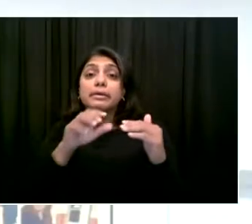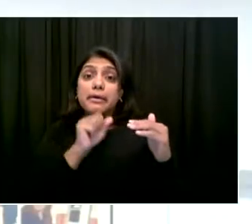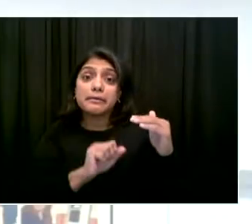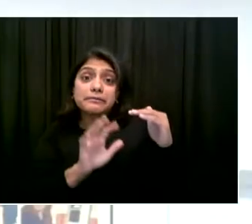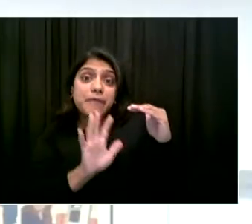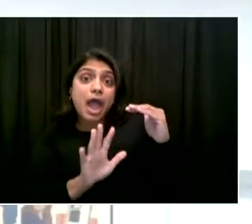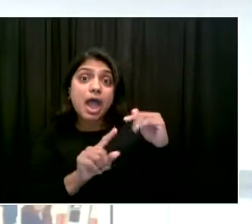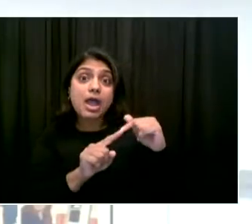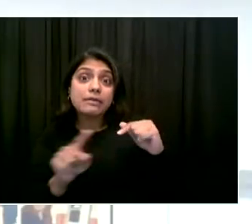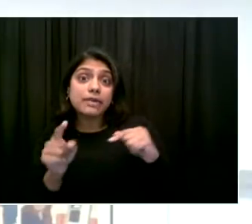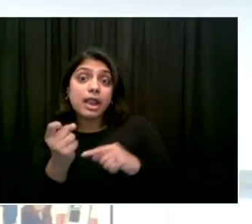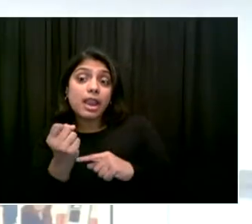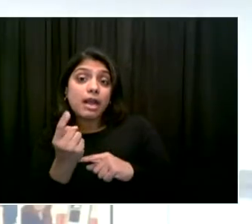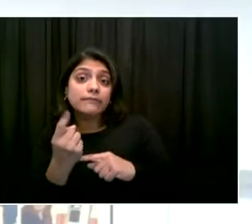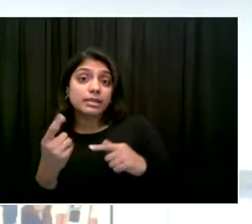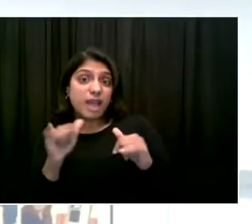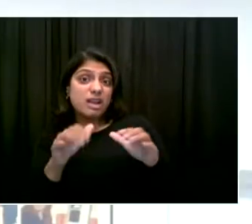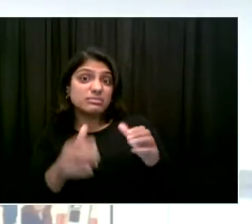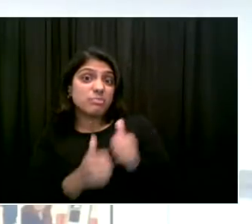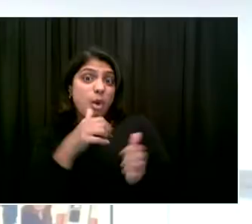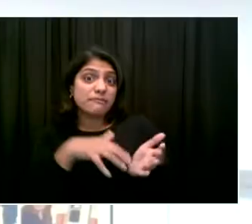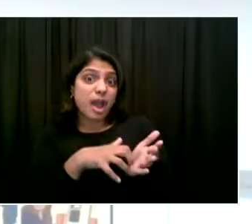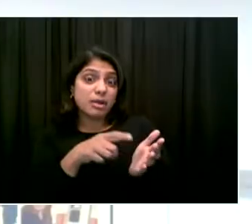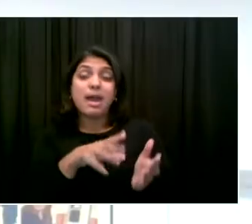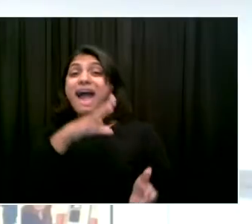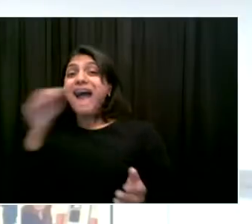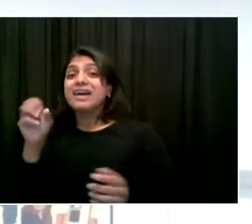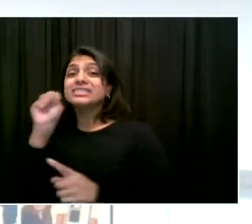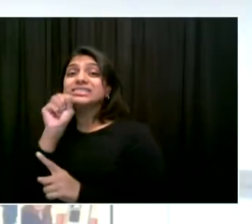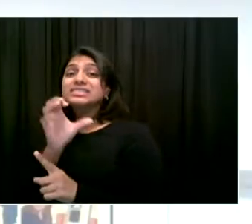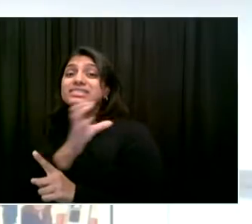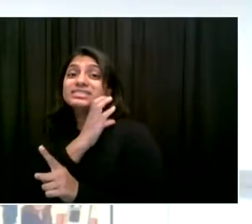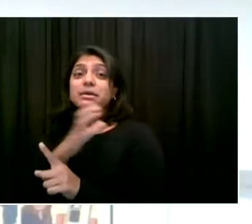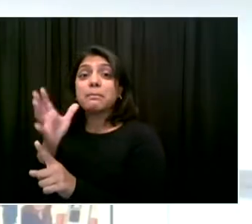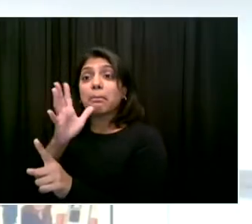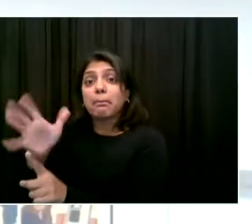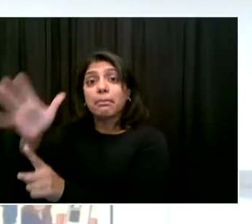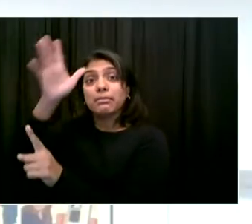ELIGIBLE FOR VACCINATION OR A SENIOR IN YOUR FAMILY OR